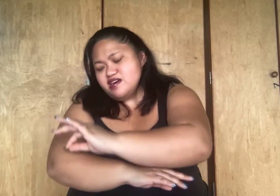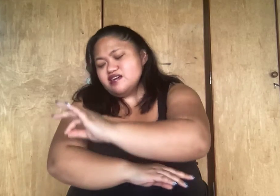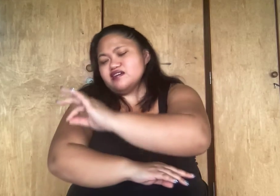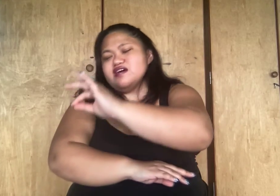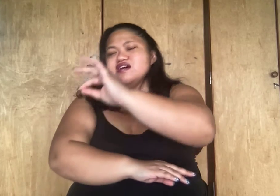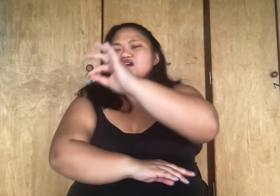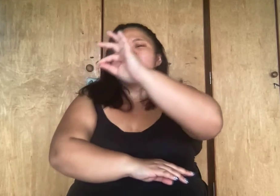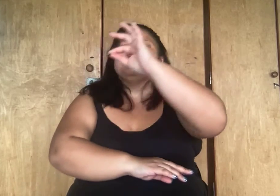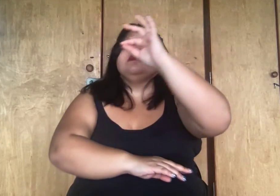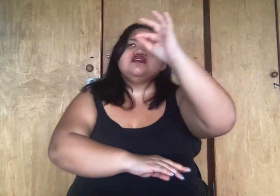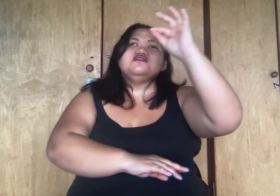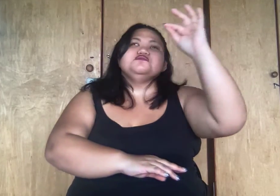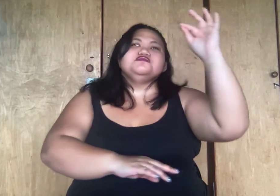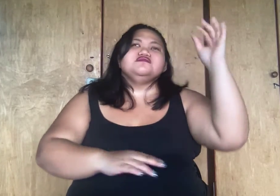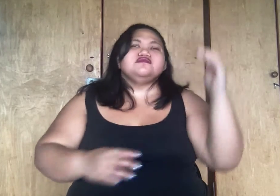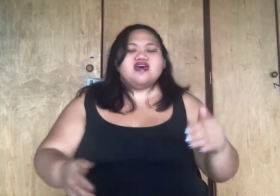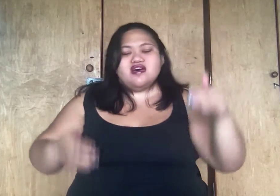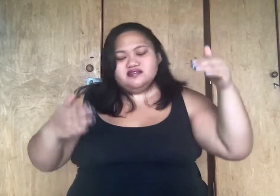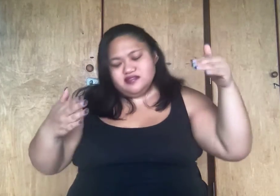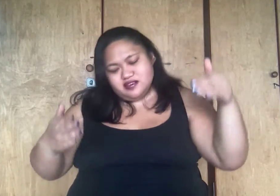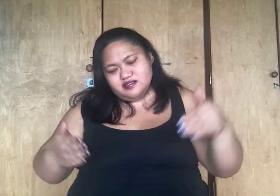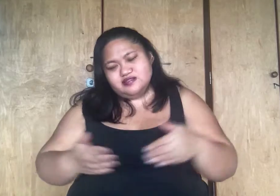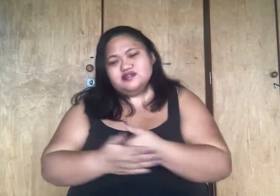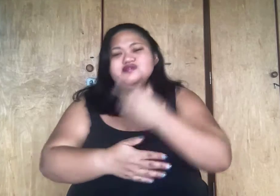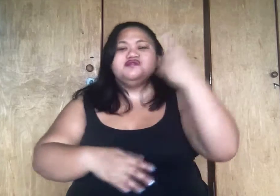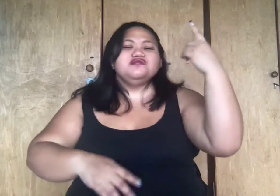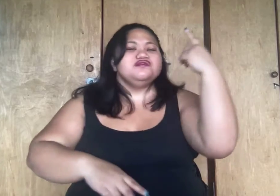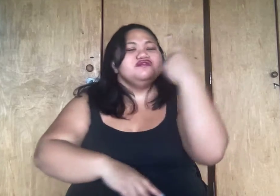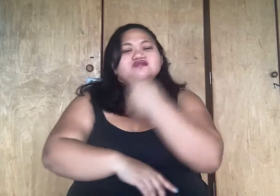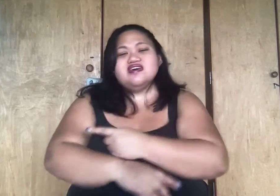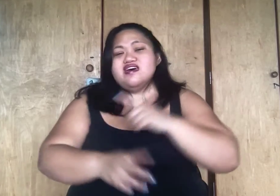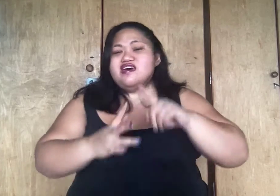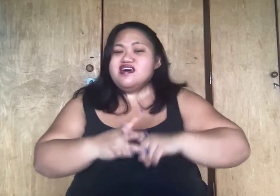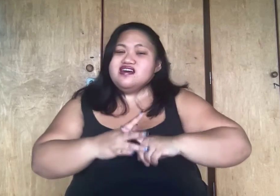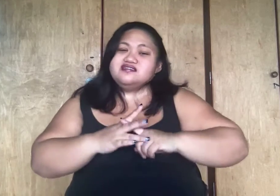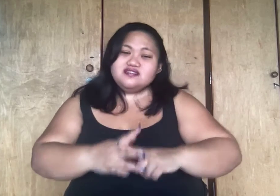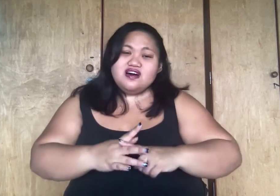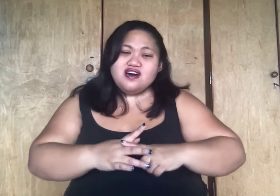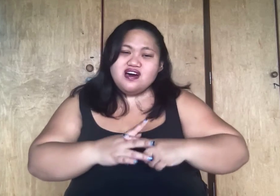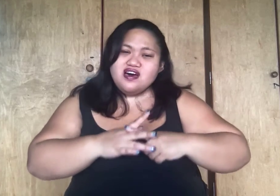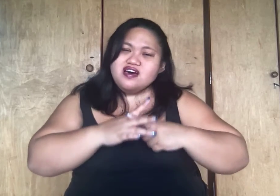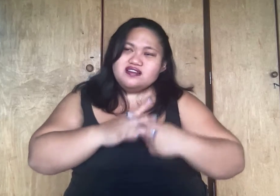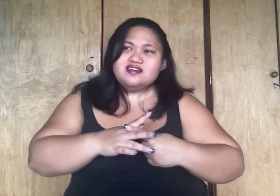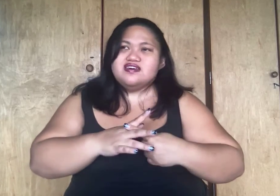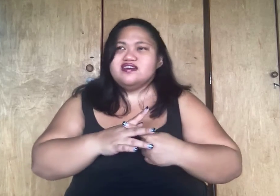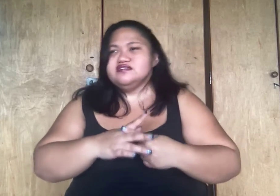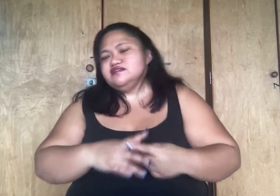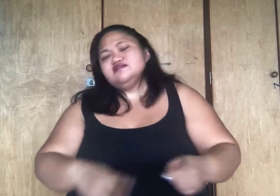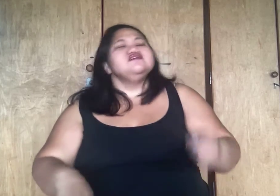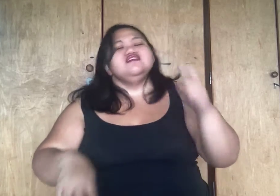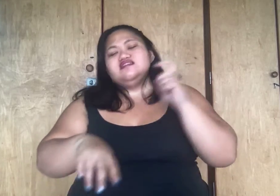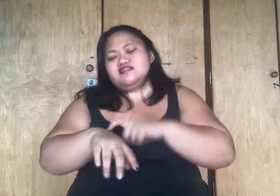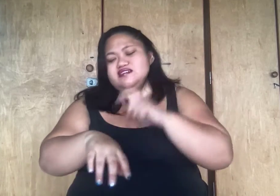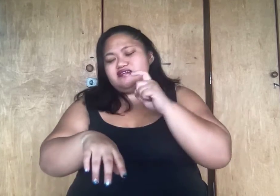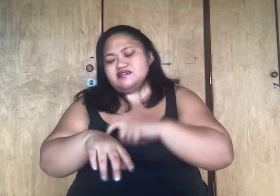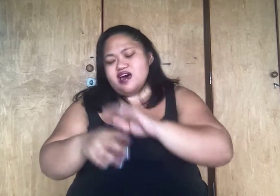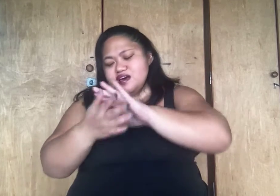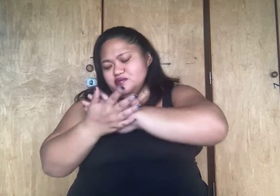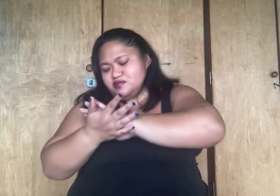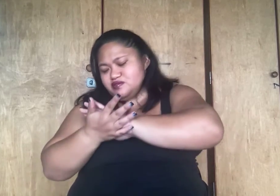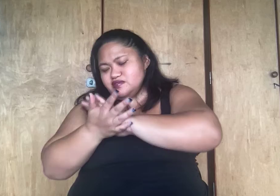...The sun comes up ... ... it's a new day ... ... dawning ... ... it's time to see ...